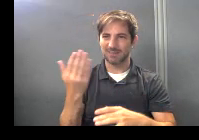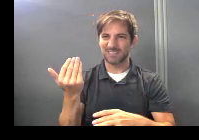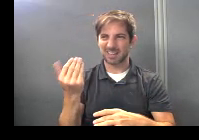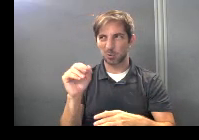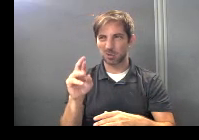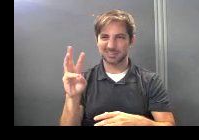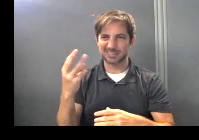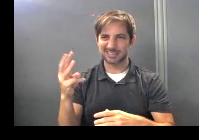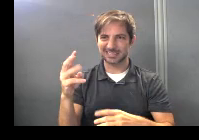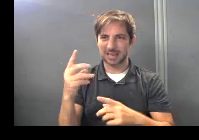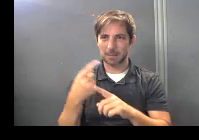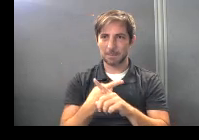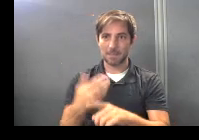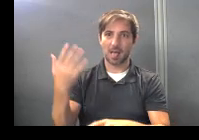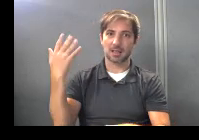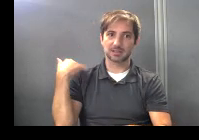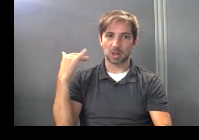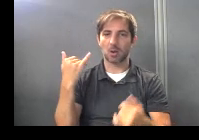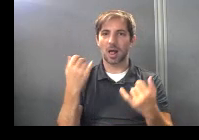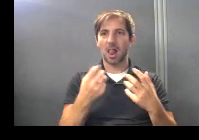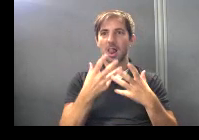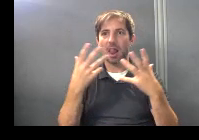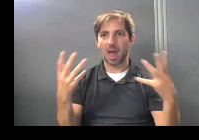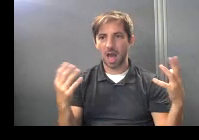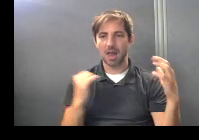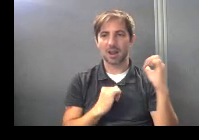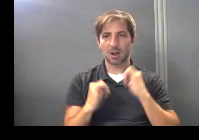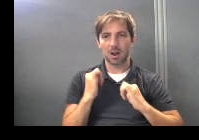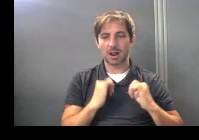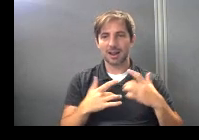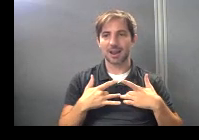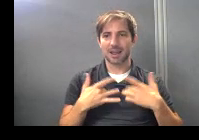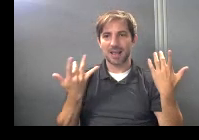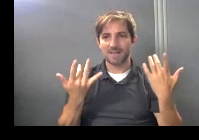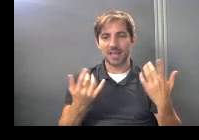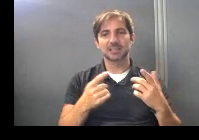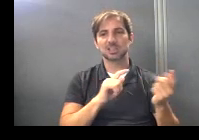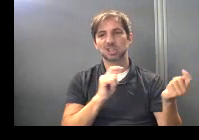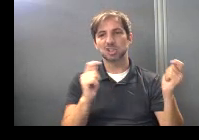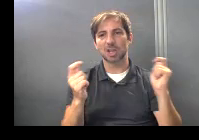SHIFTED TO ONLINE EVENTS. IT'S OPENED UP TREMENDOUS OPPORTUNITIES FOR